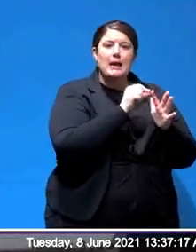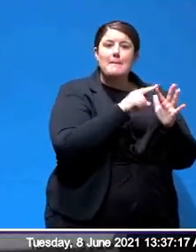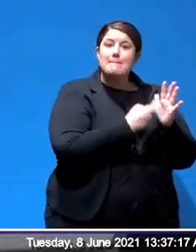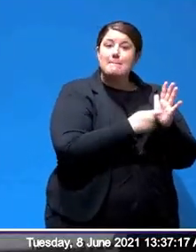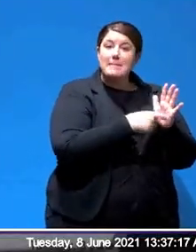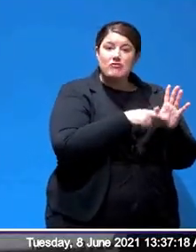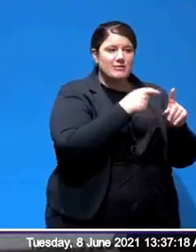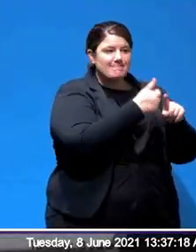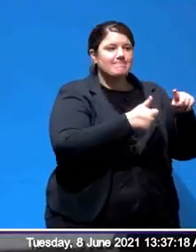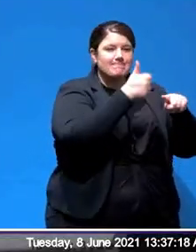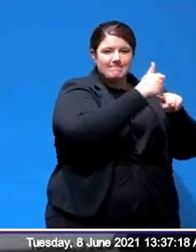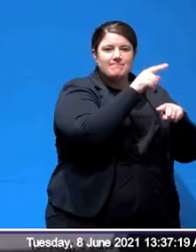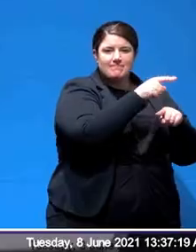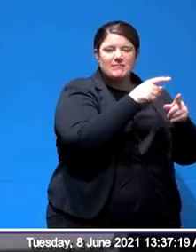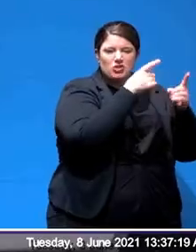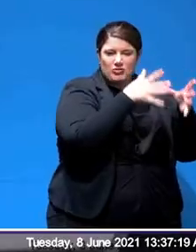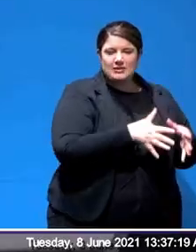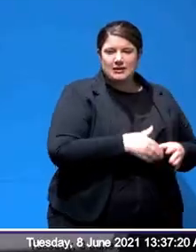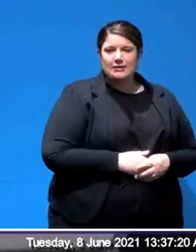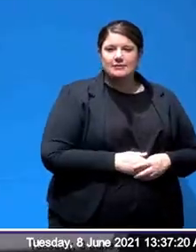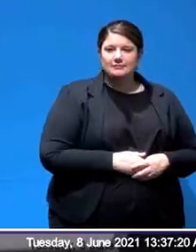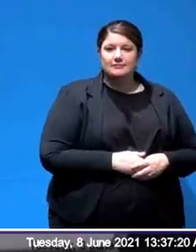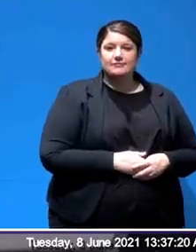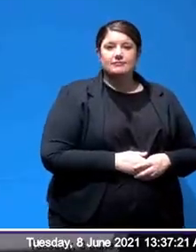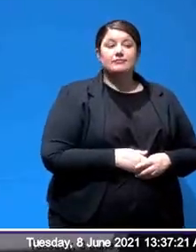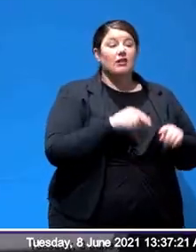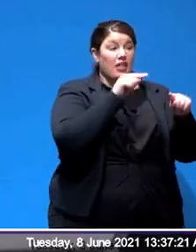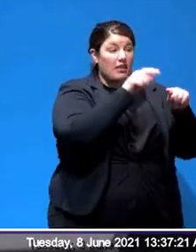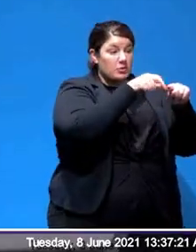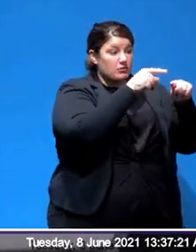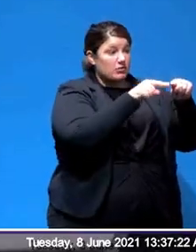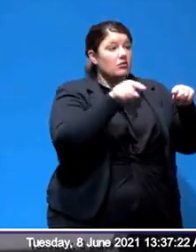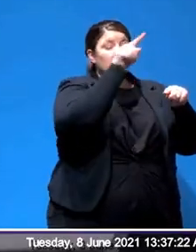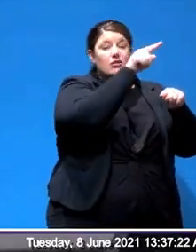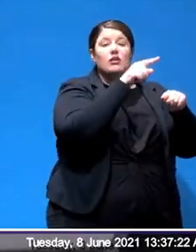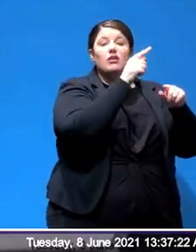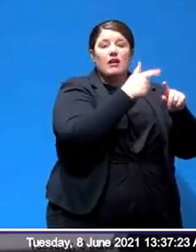Who does Mr Perry report to? Mrs Muriel Kirkby, Director of Accommodation Services.